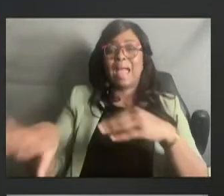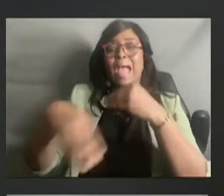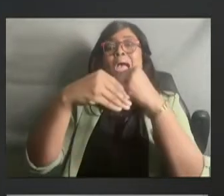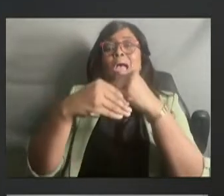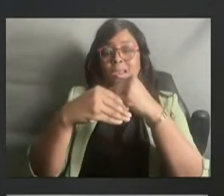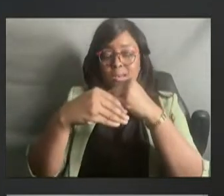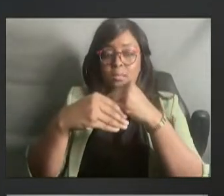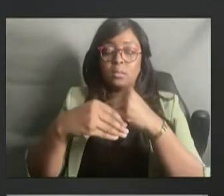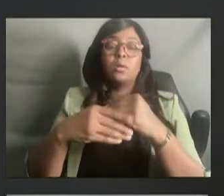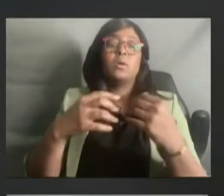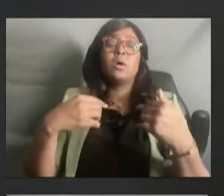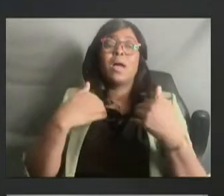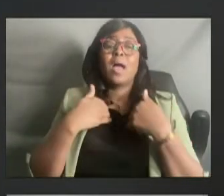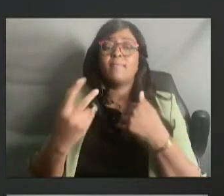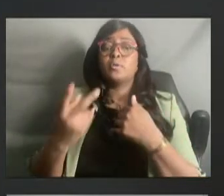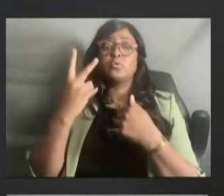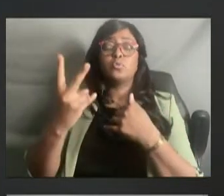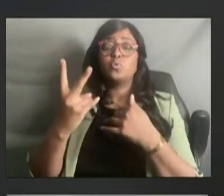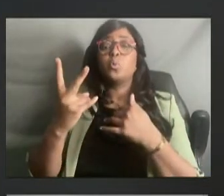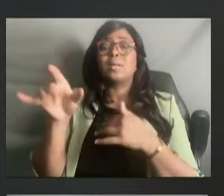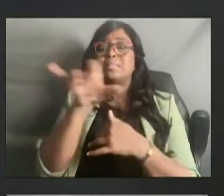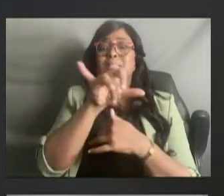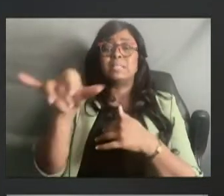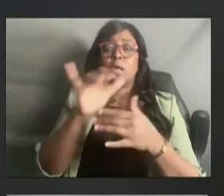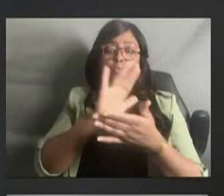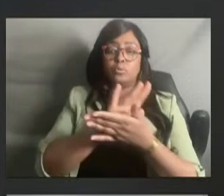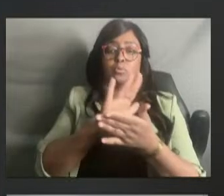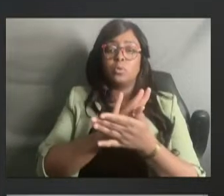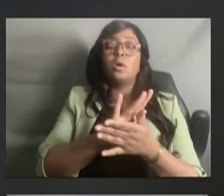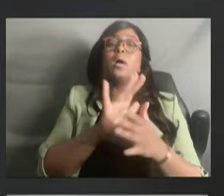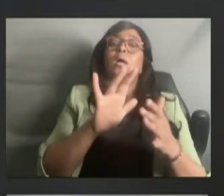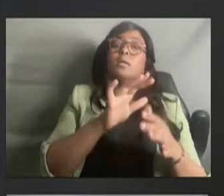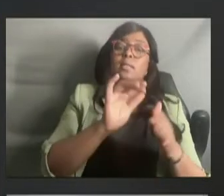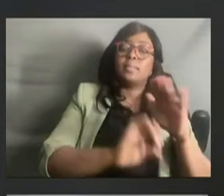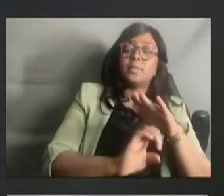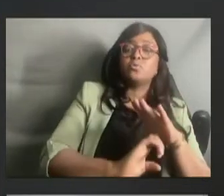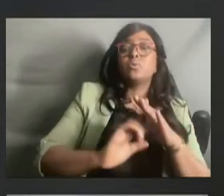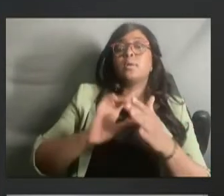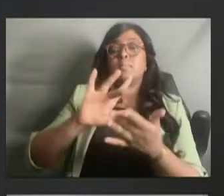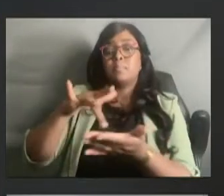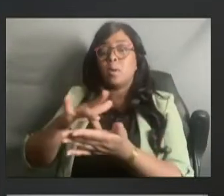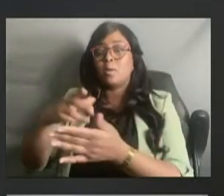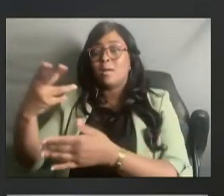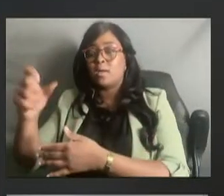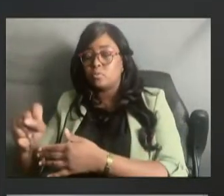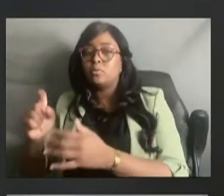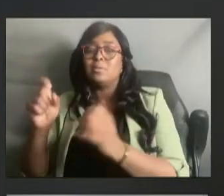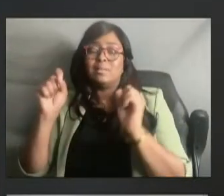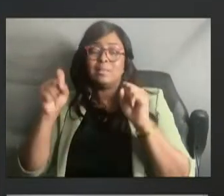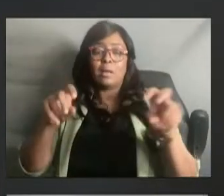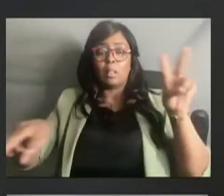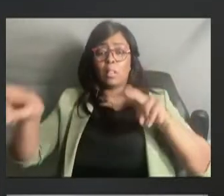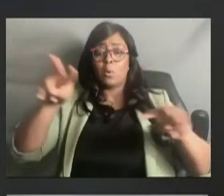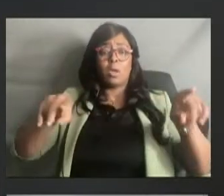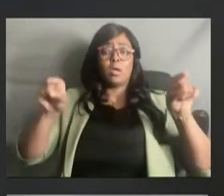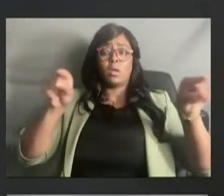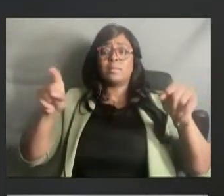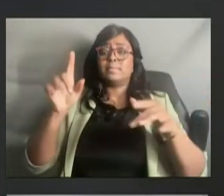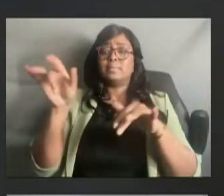about in terms of our equity add on. And we've got two like schools here in elementary,